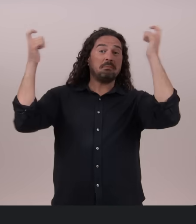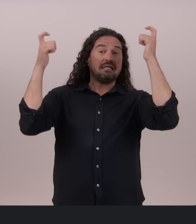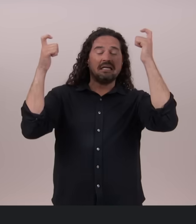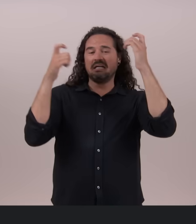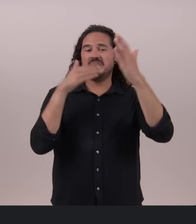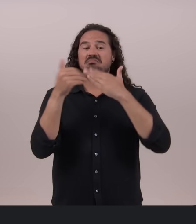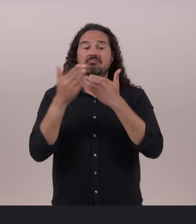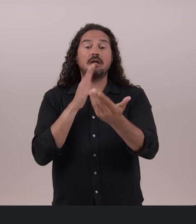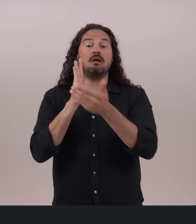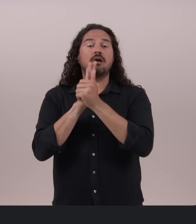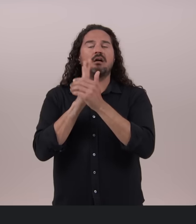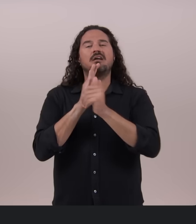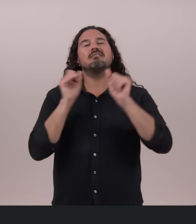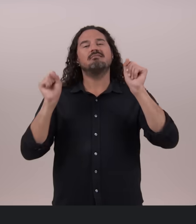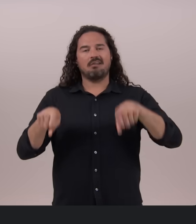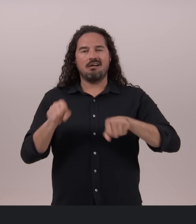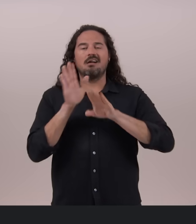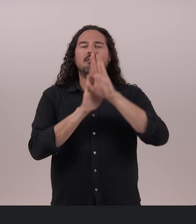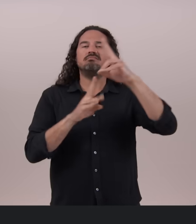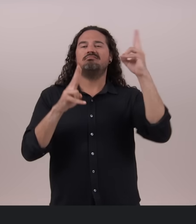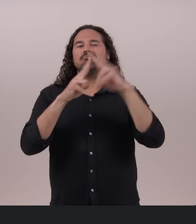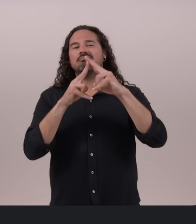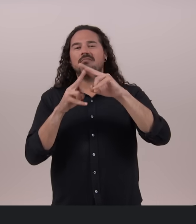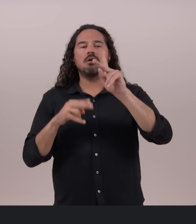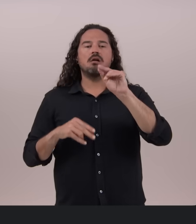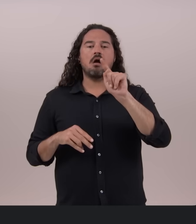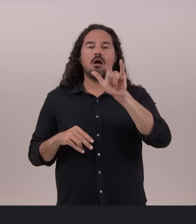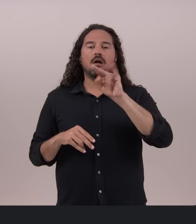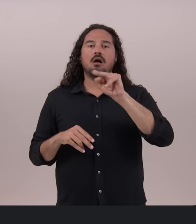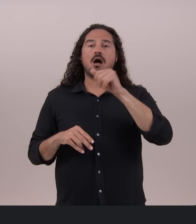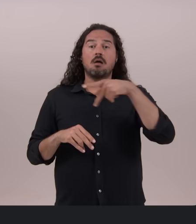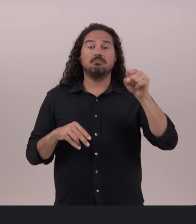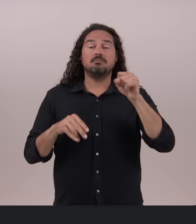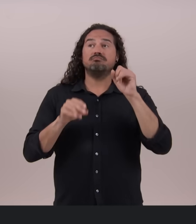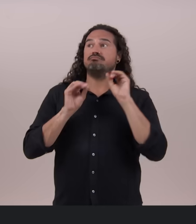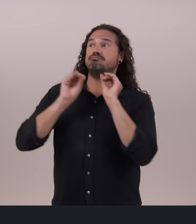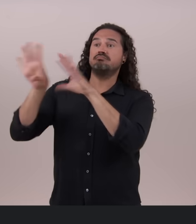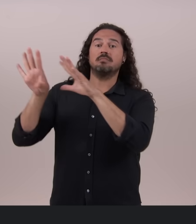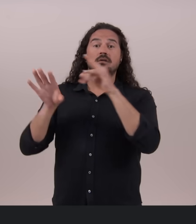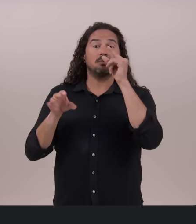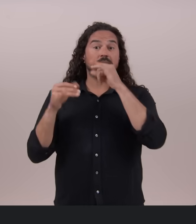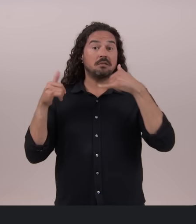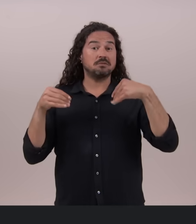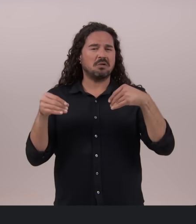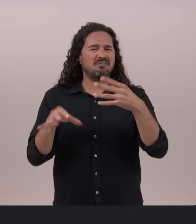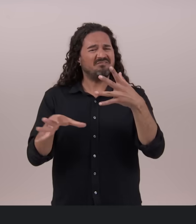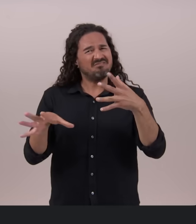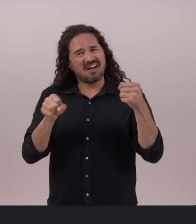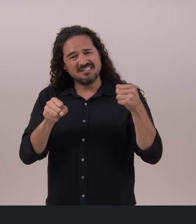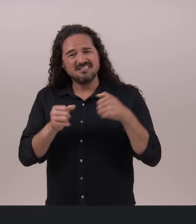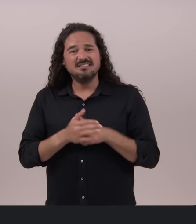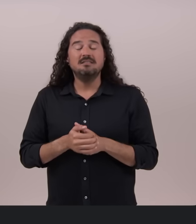and deploy them to Google Play in record time. And in this new era of development with Google,